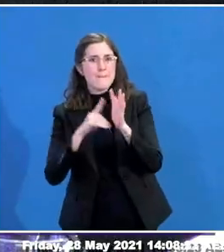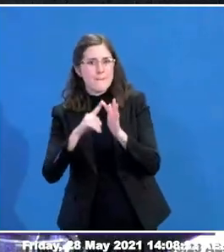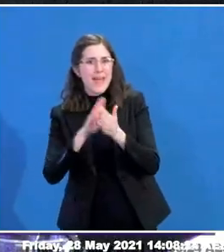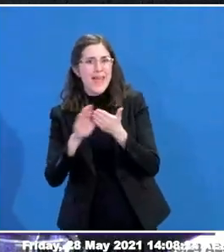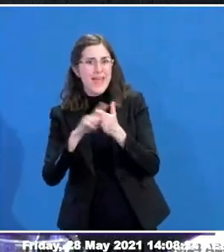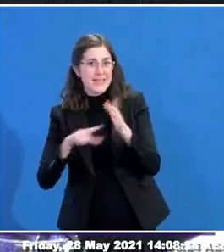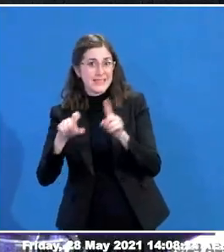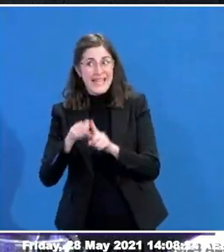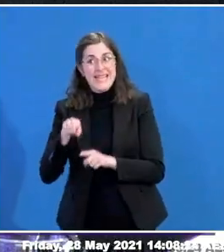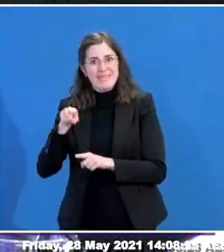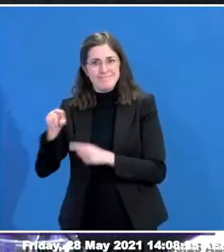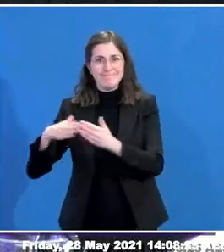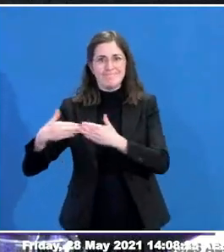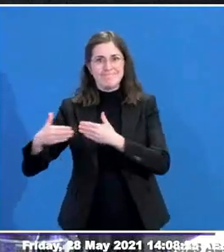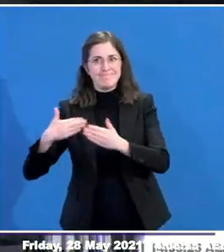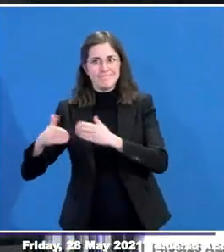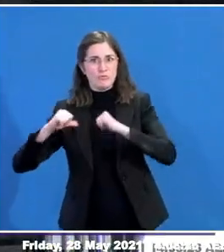They are not part of the NDIA's remit.